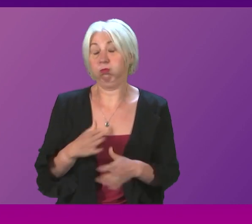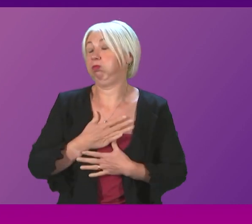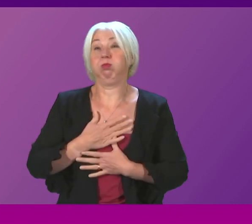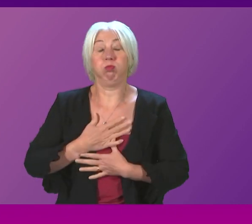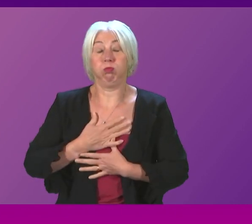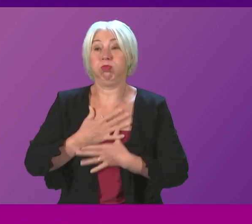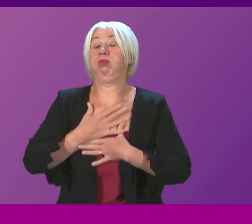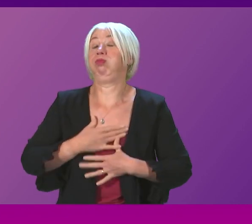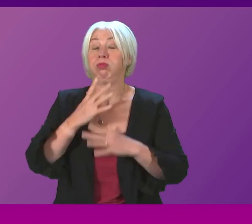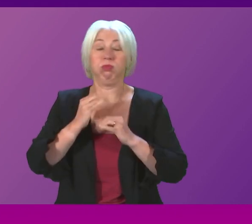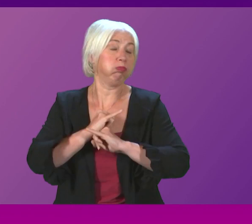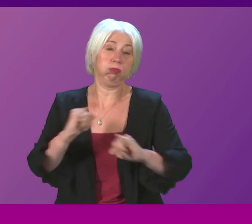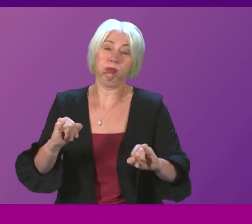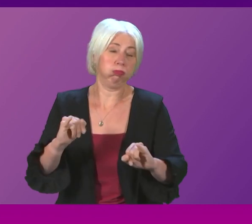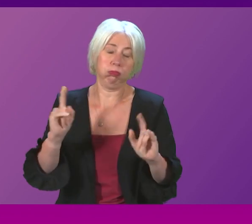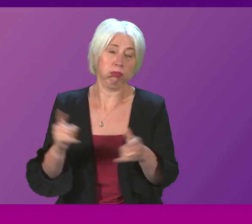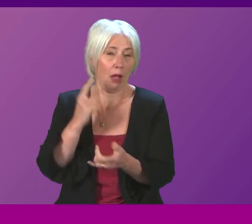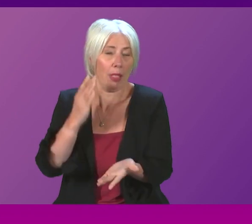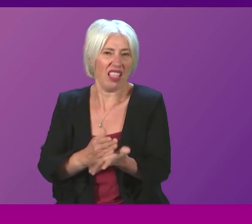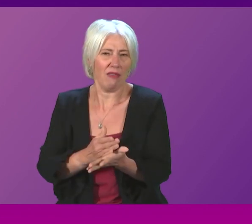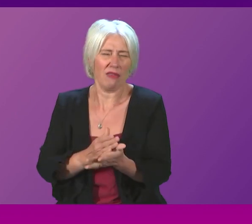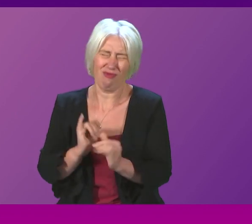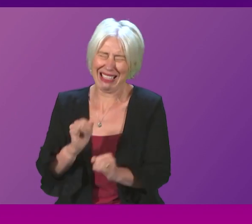despicable, sickening and disgusting.